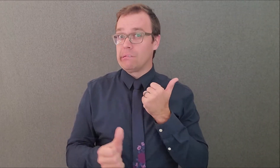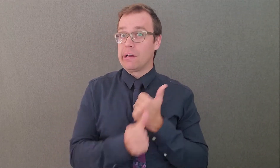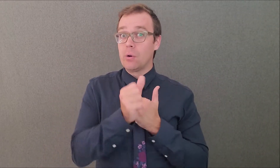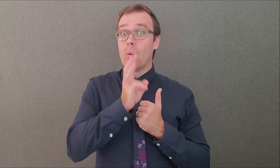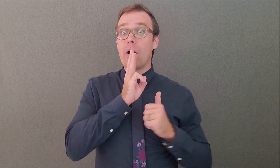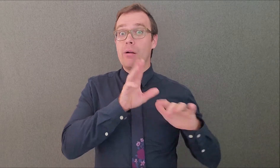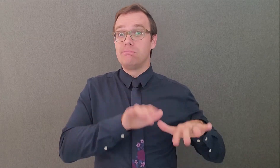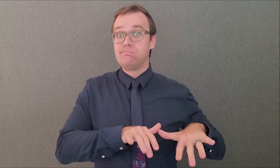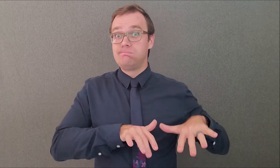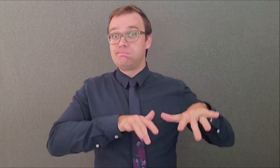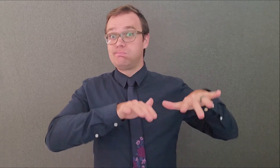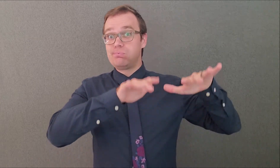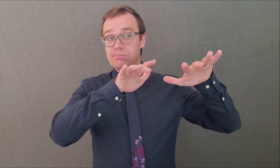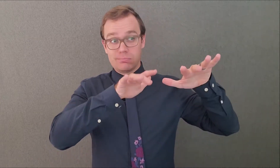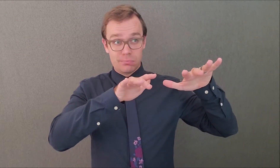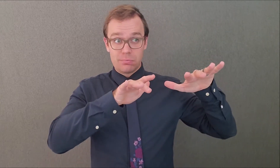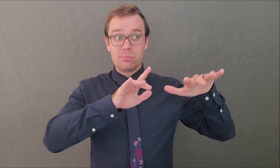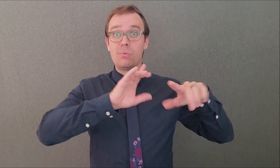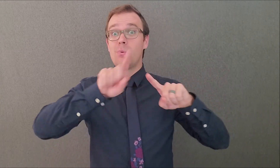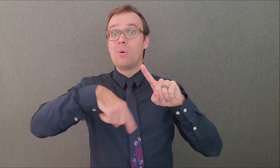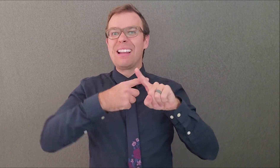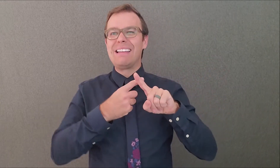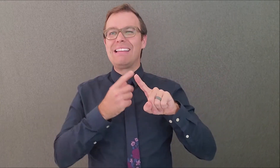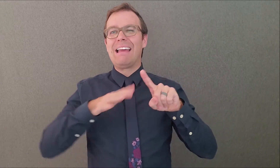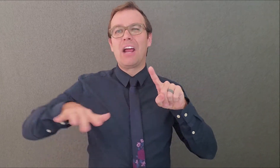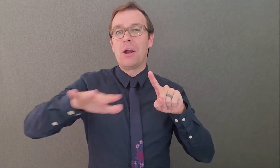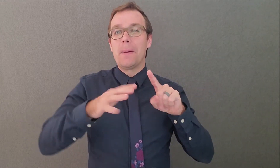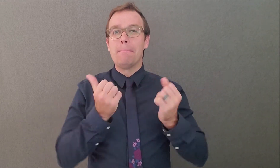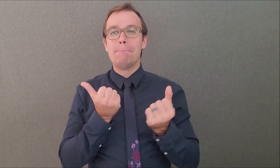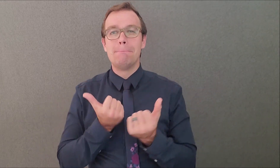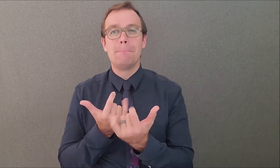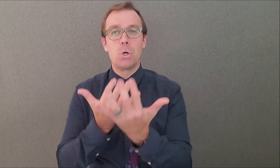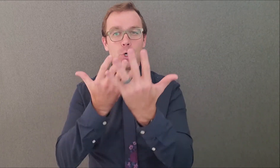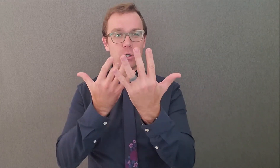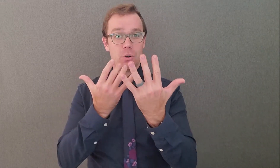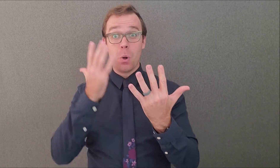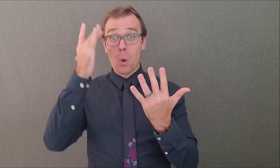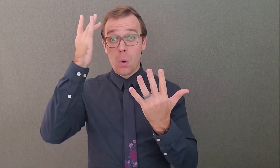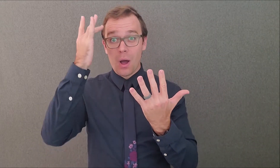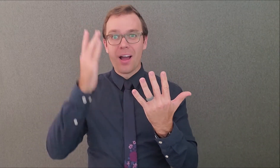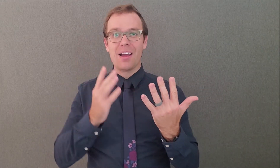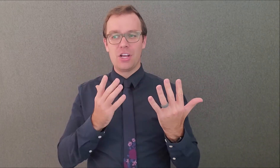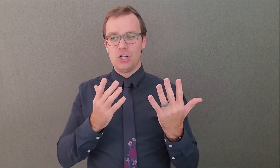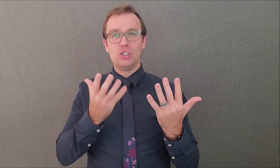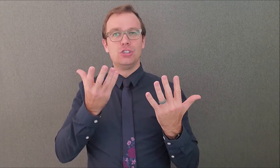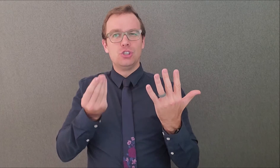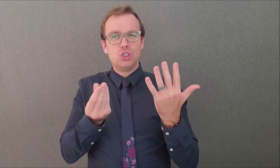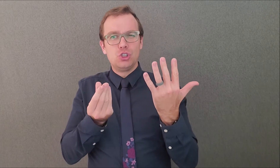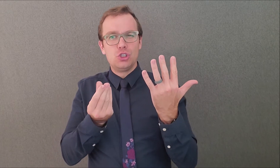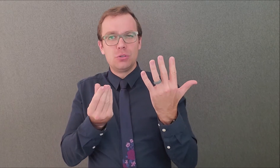to flooding in heavily eroded burn areas. It accumulates quicker than soil can absorb it.